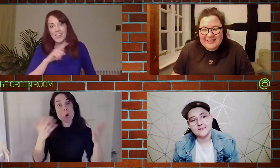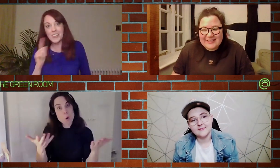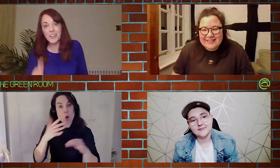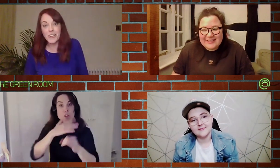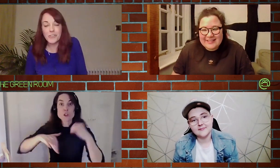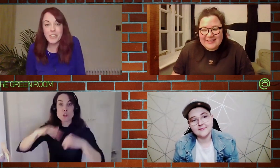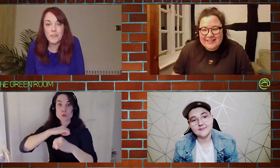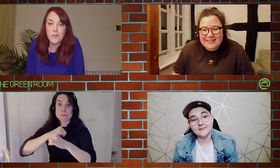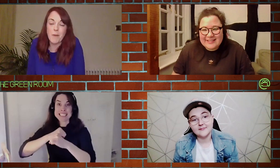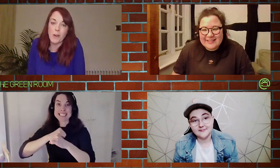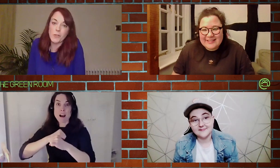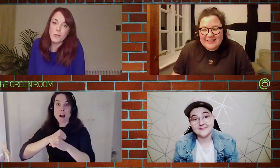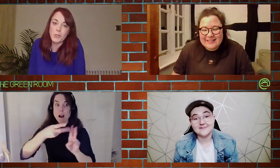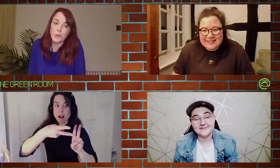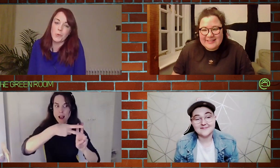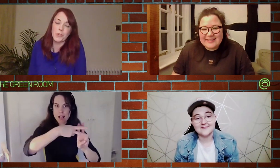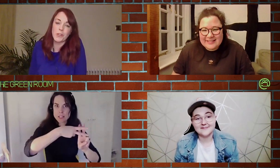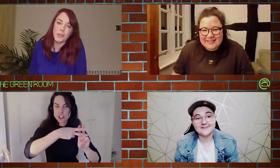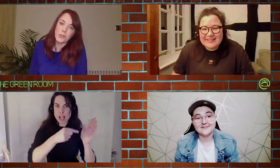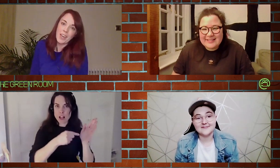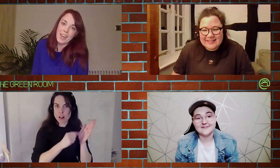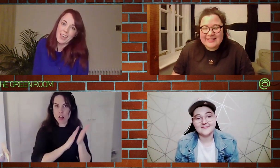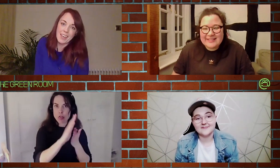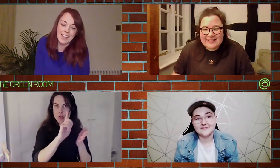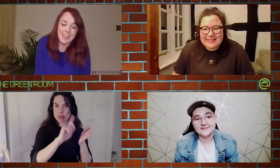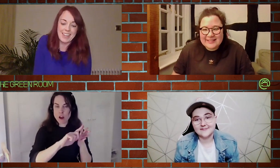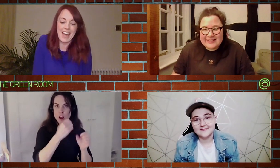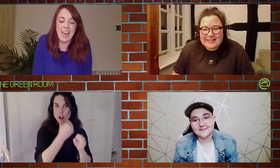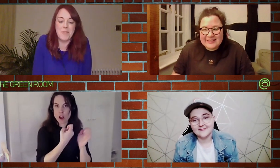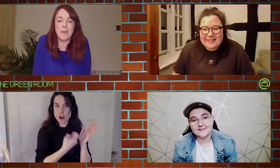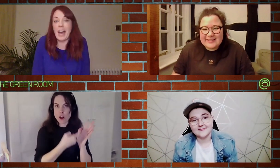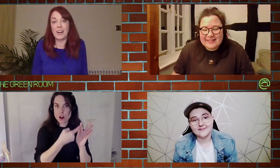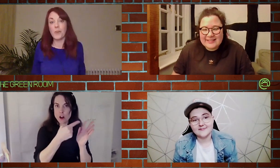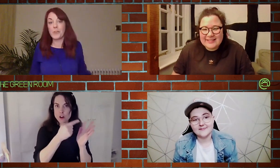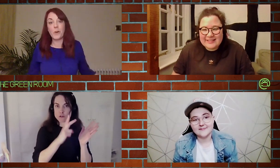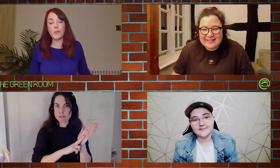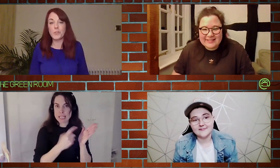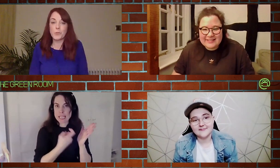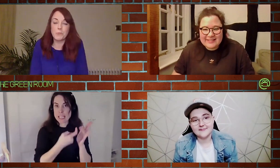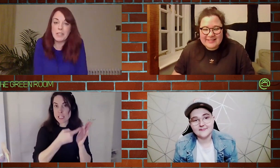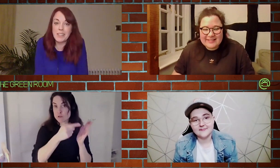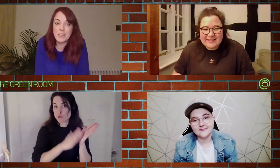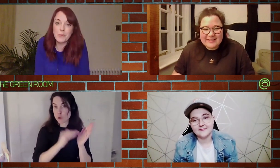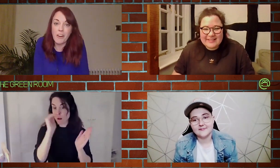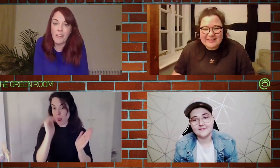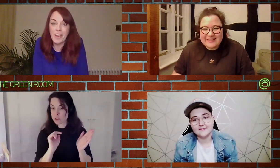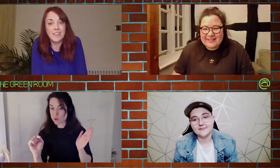#TheGreenRoom_UK on all the social medias. We are there.